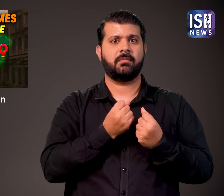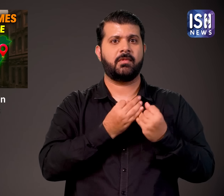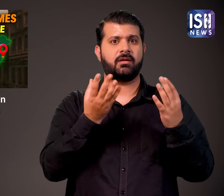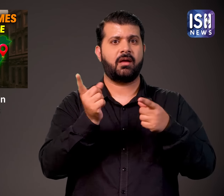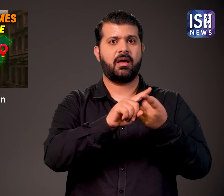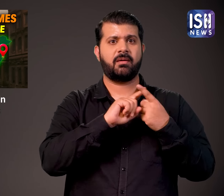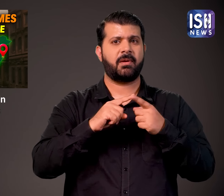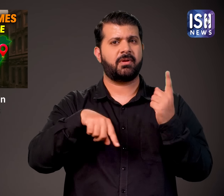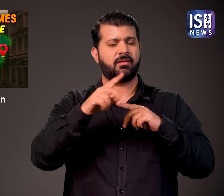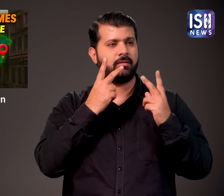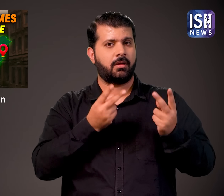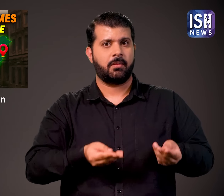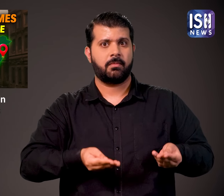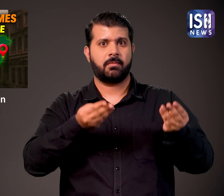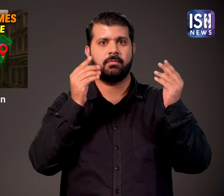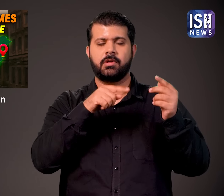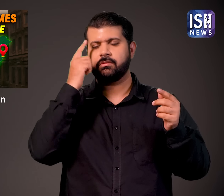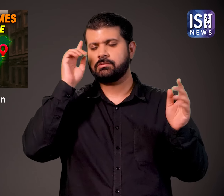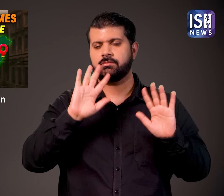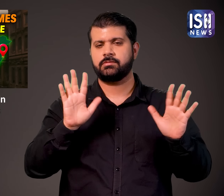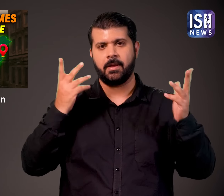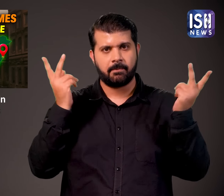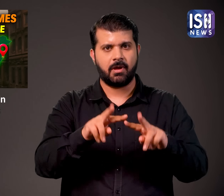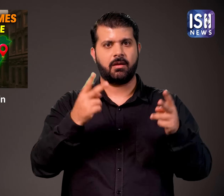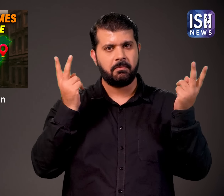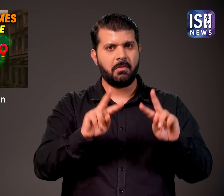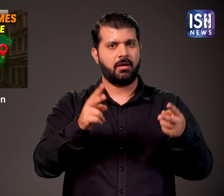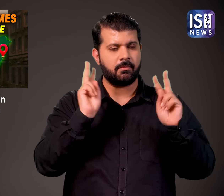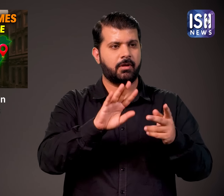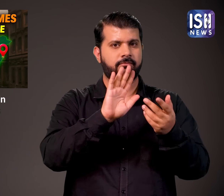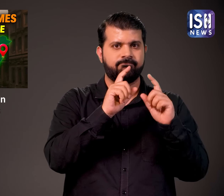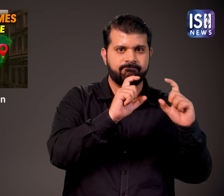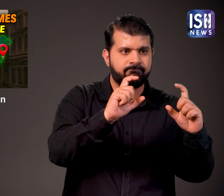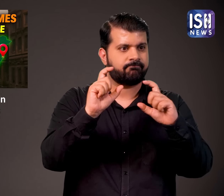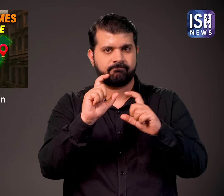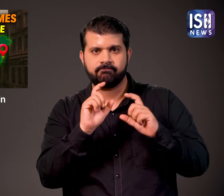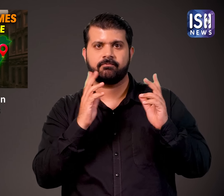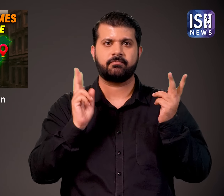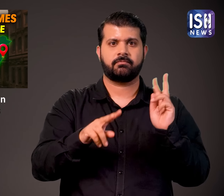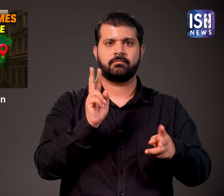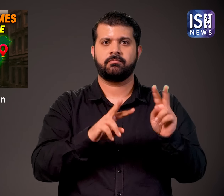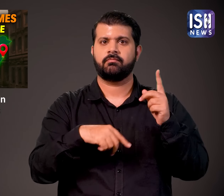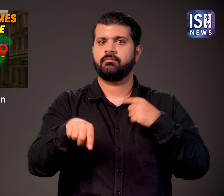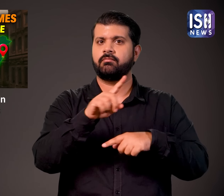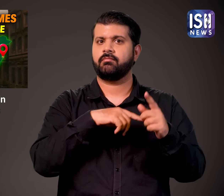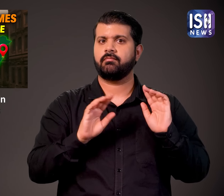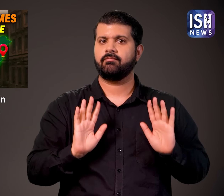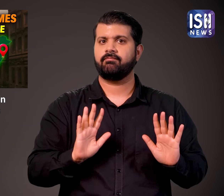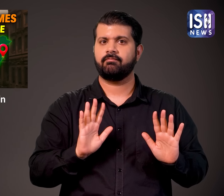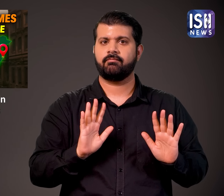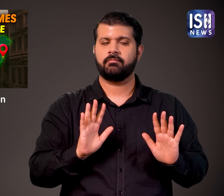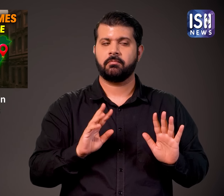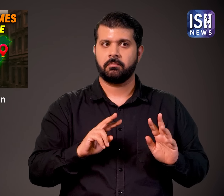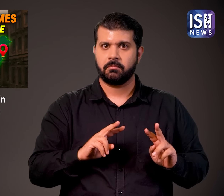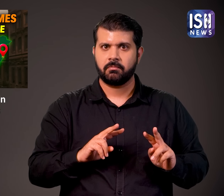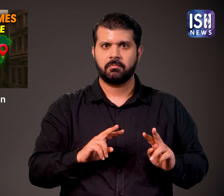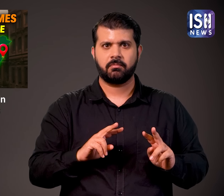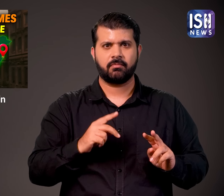have increased over the years. So, preserving such heritage sites is important. Interesting.